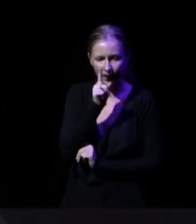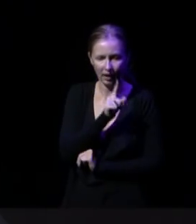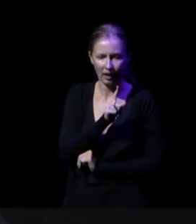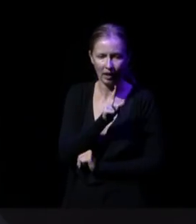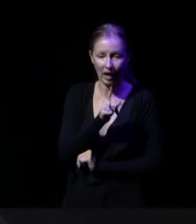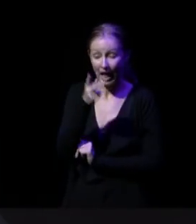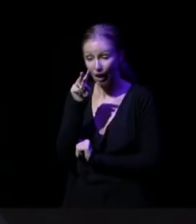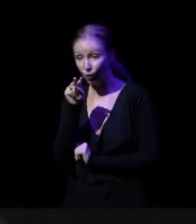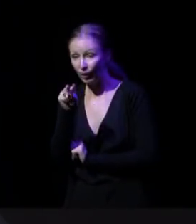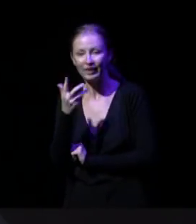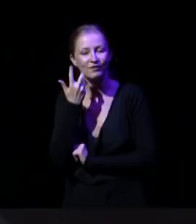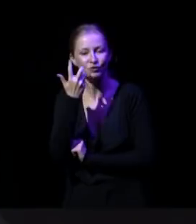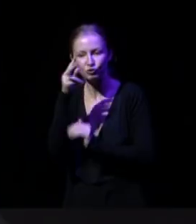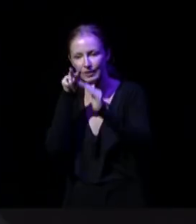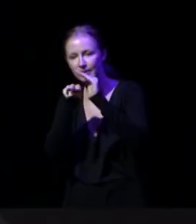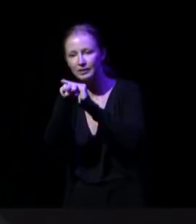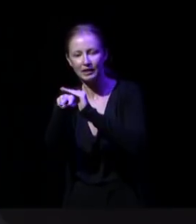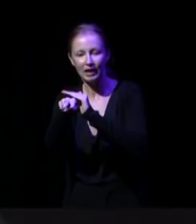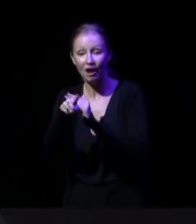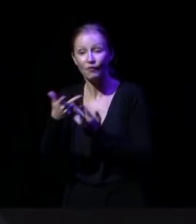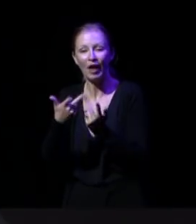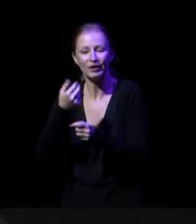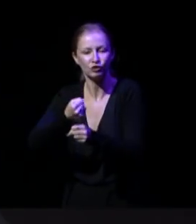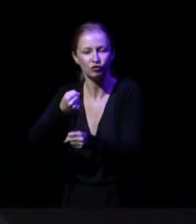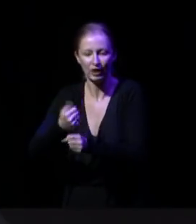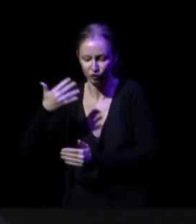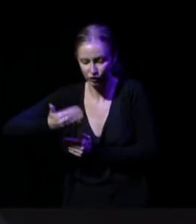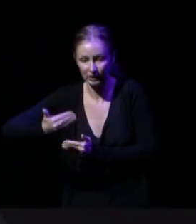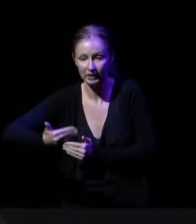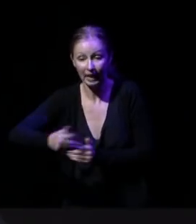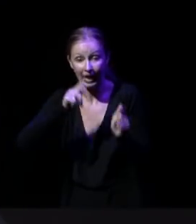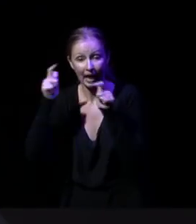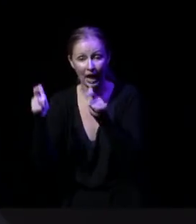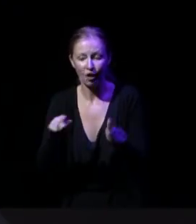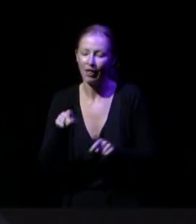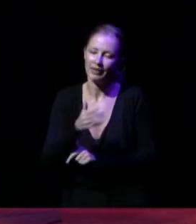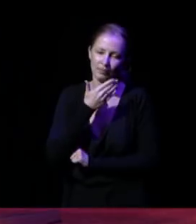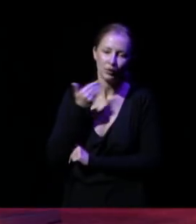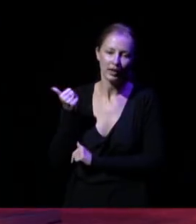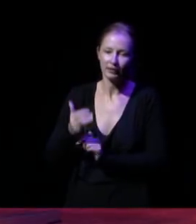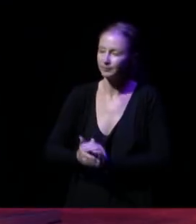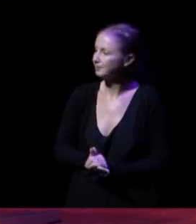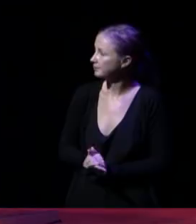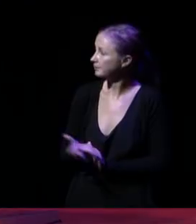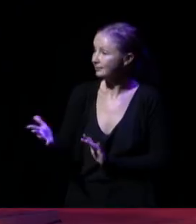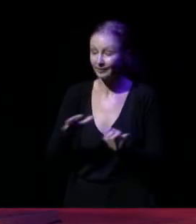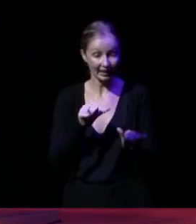into the future and caring, you know. That is beauty. Excellent. Well, listen, we've got a few people lined